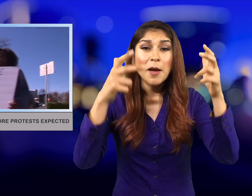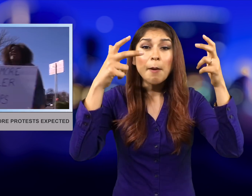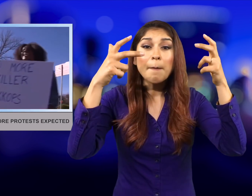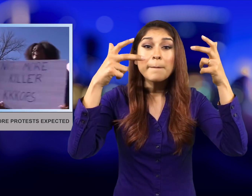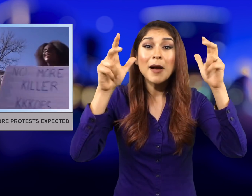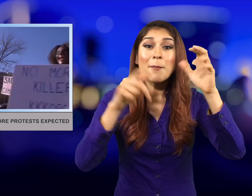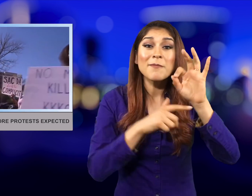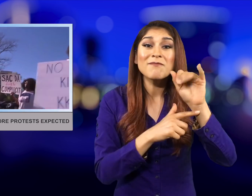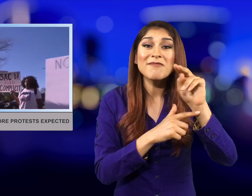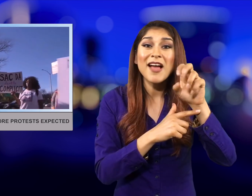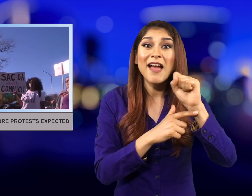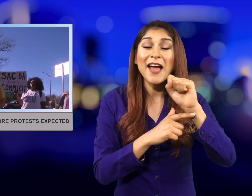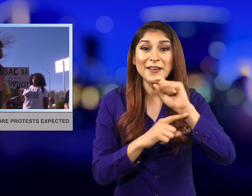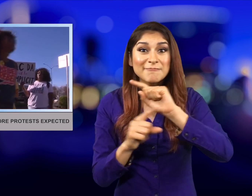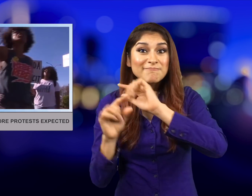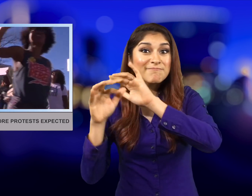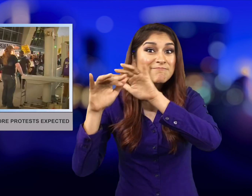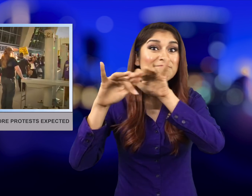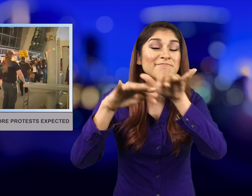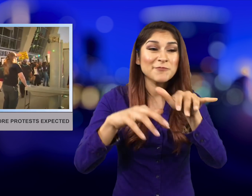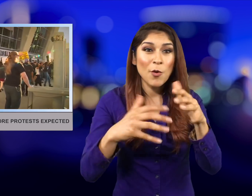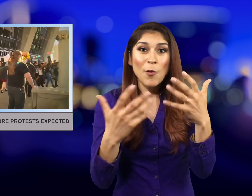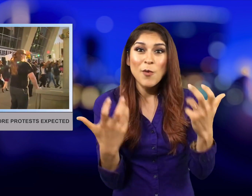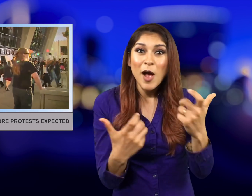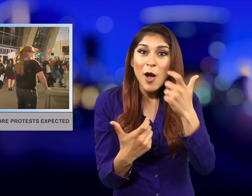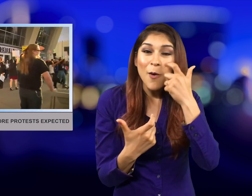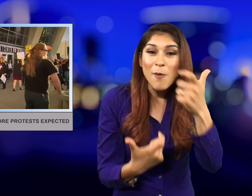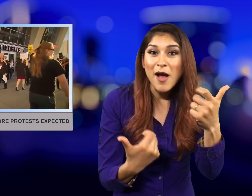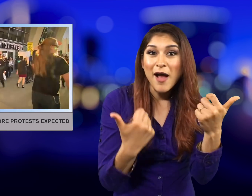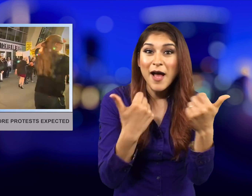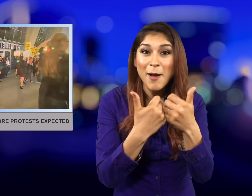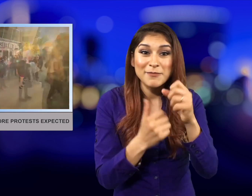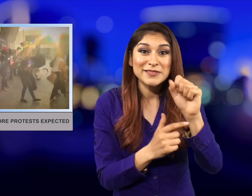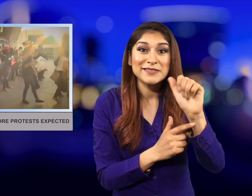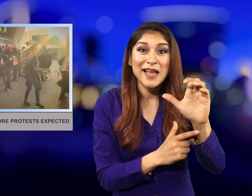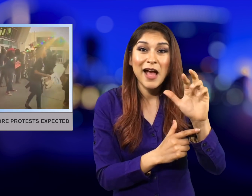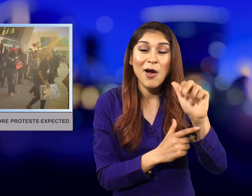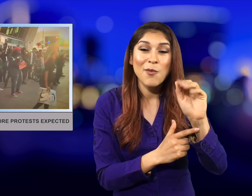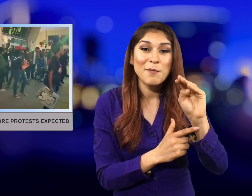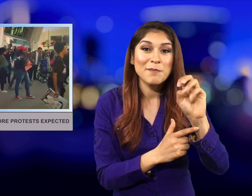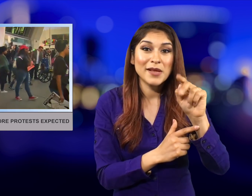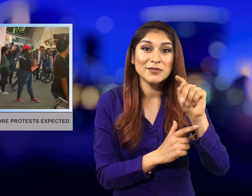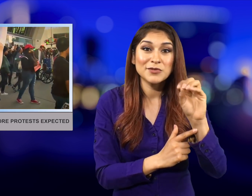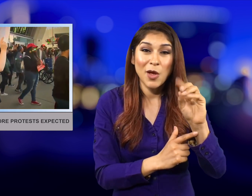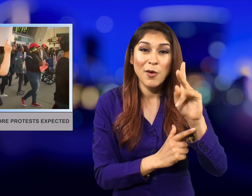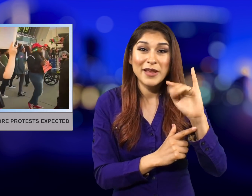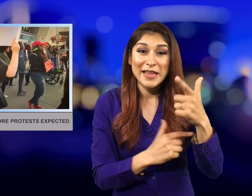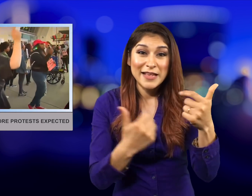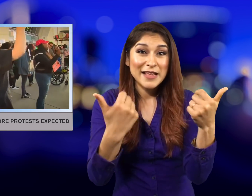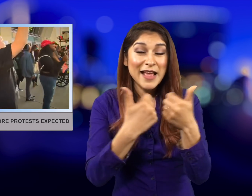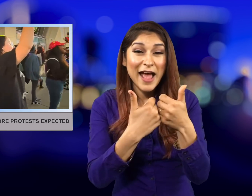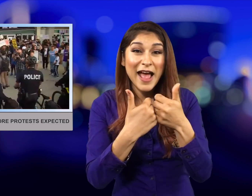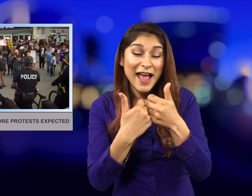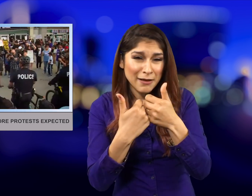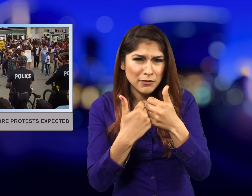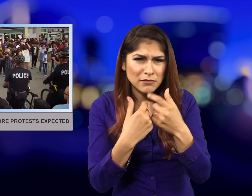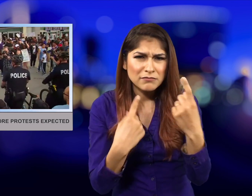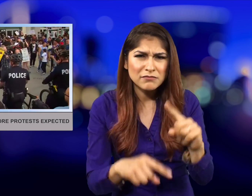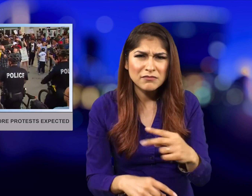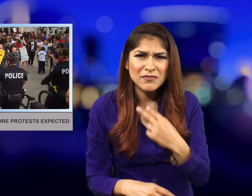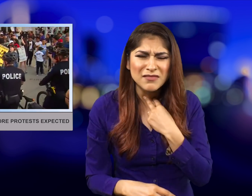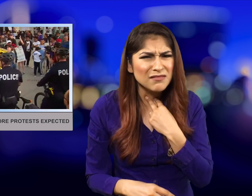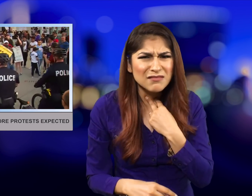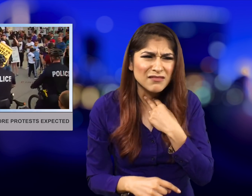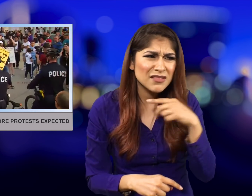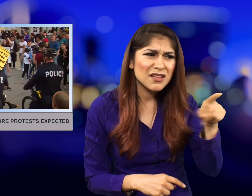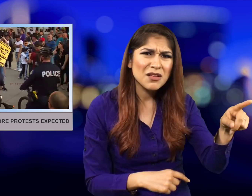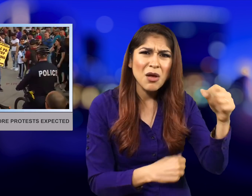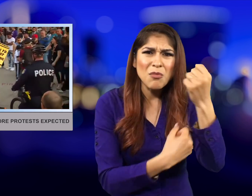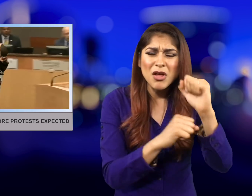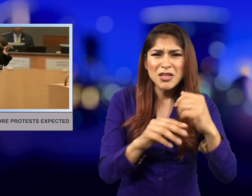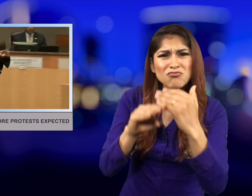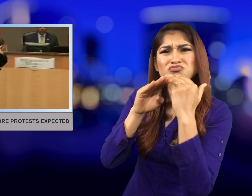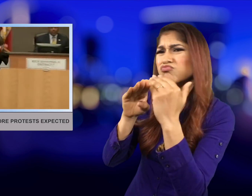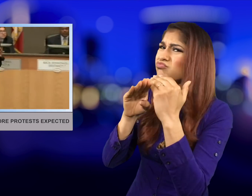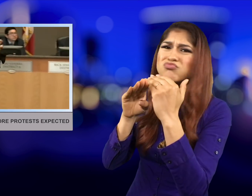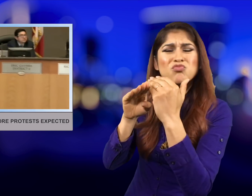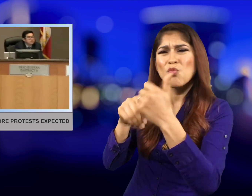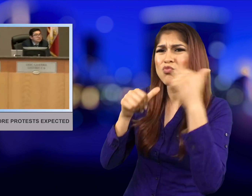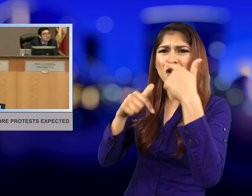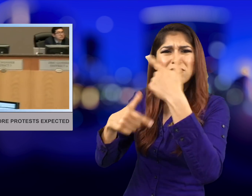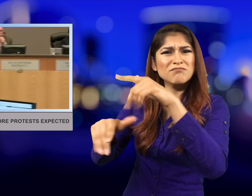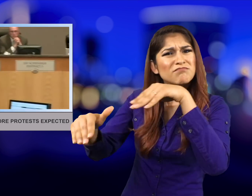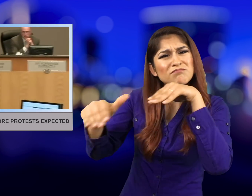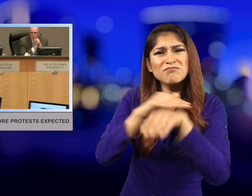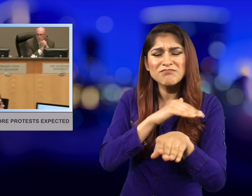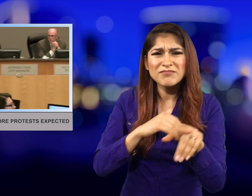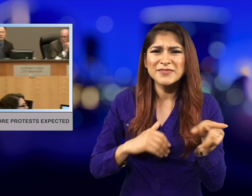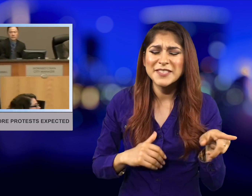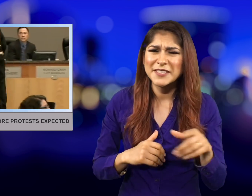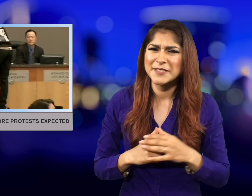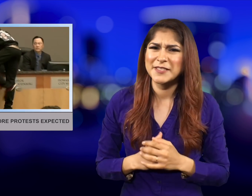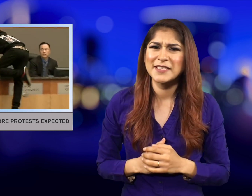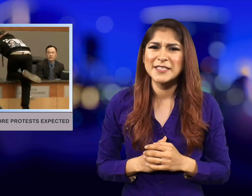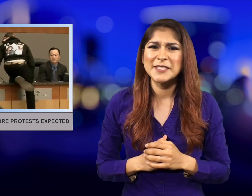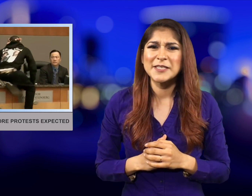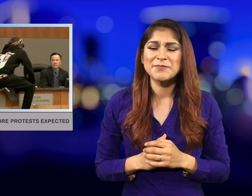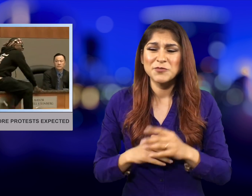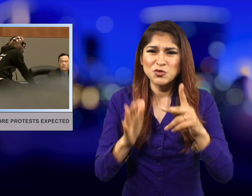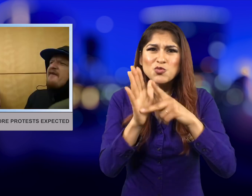Since the shooting, protesters twice blocked basketball fans from entering Sacramento Kings'